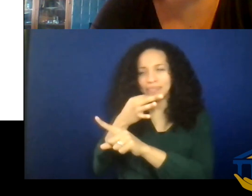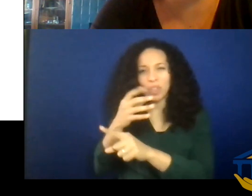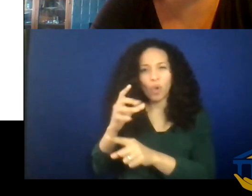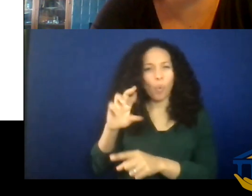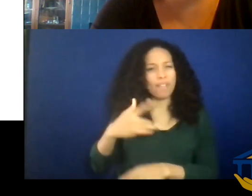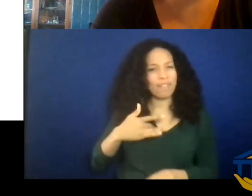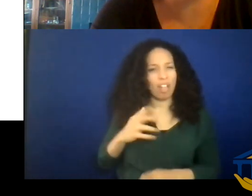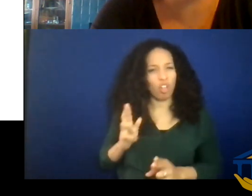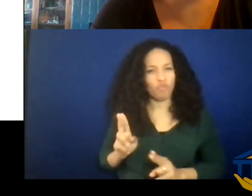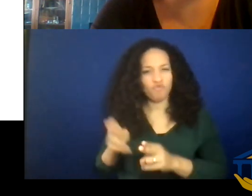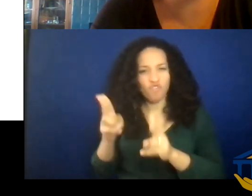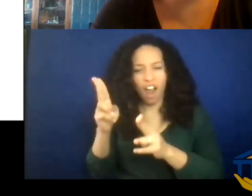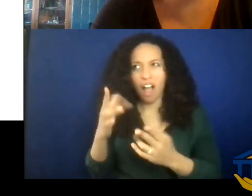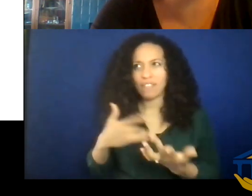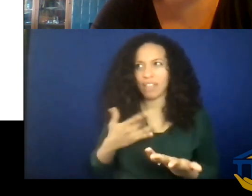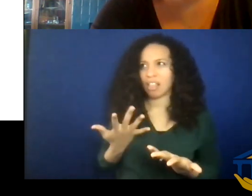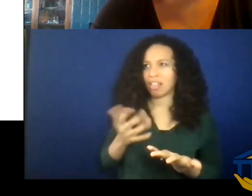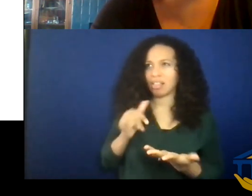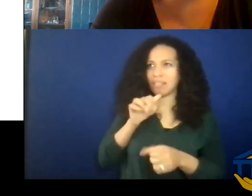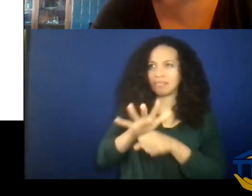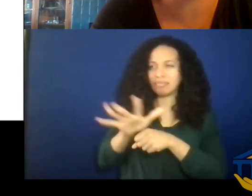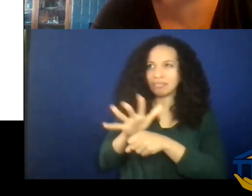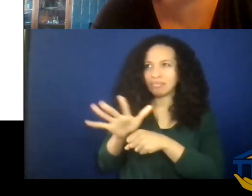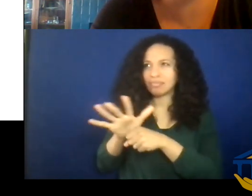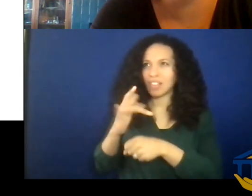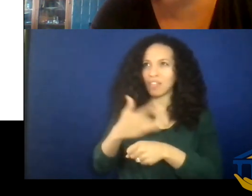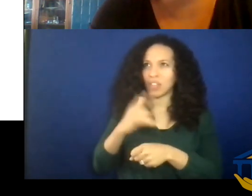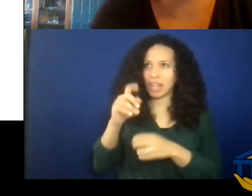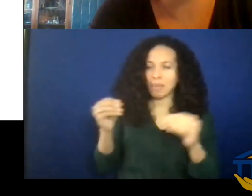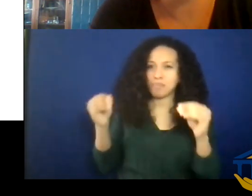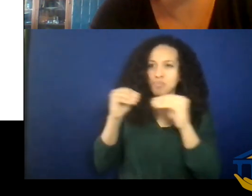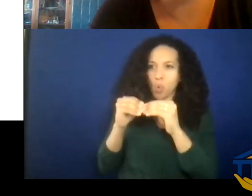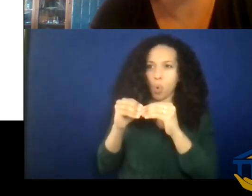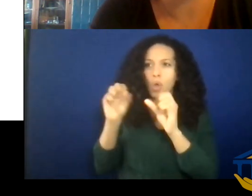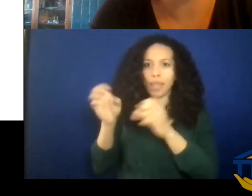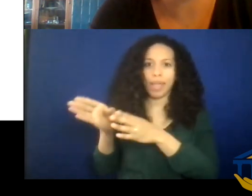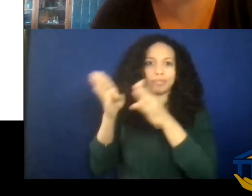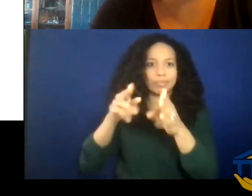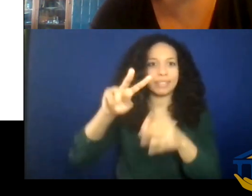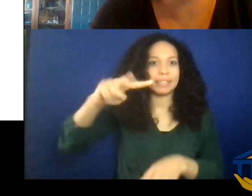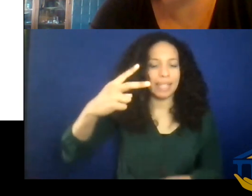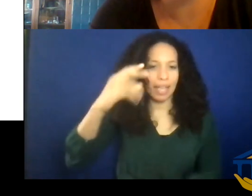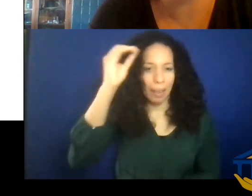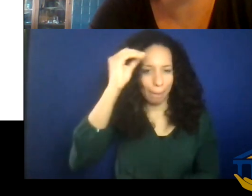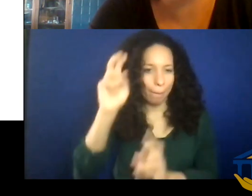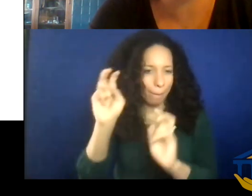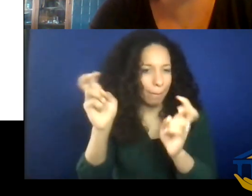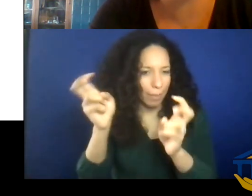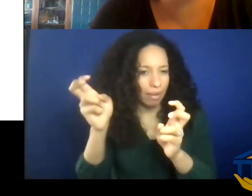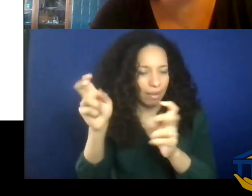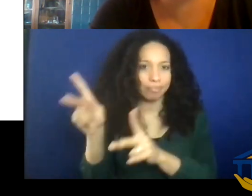that you believe needs to be looked at for your child, you can go and get another opinion,